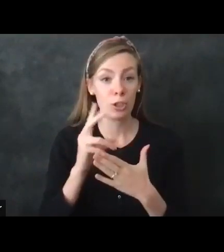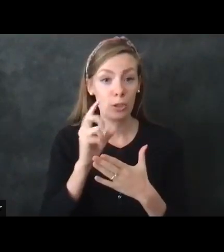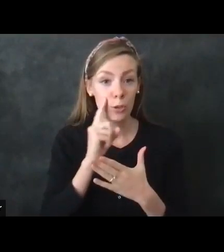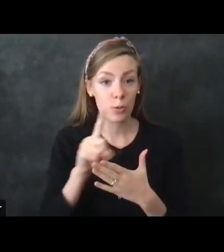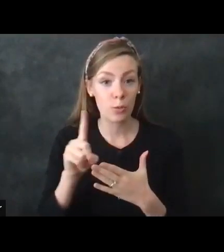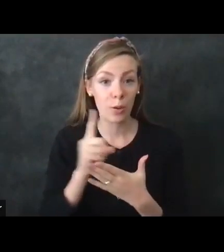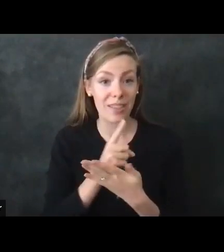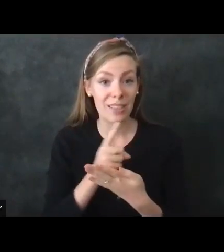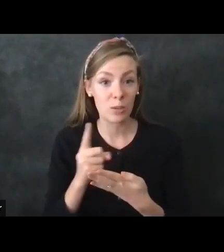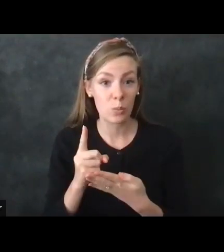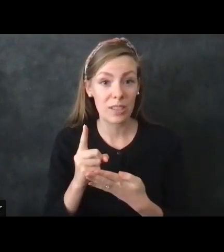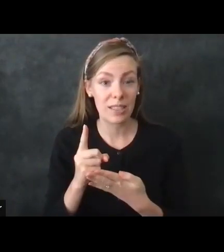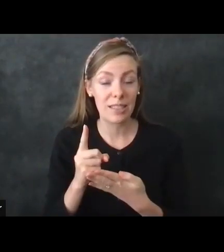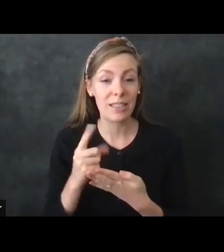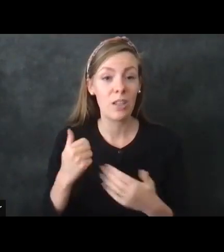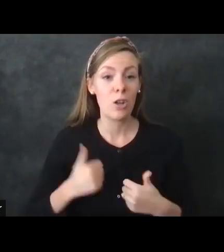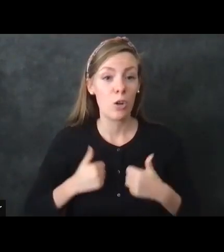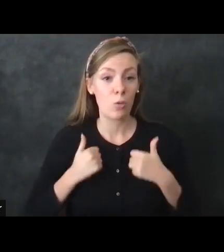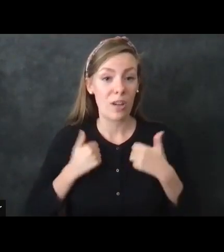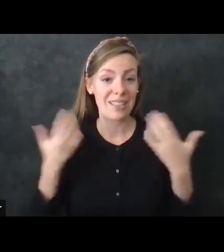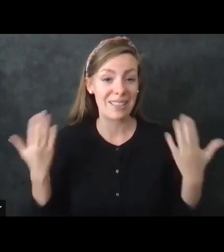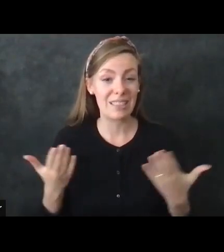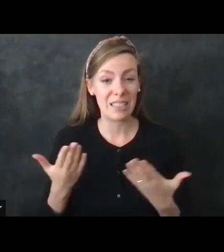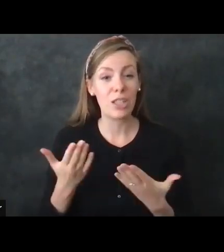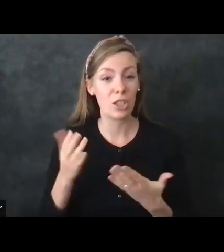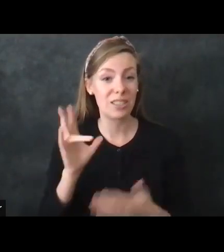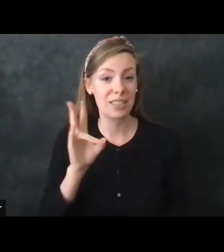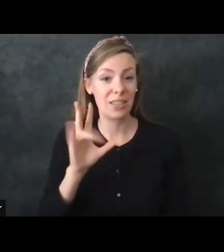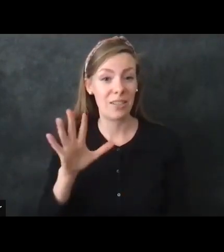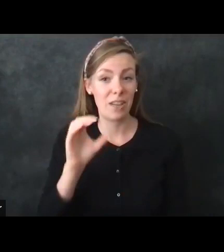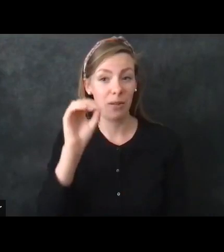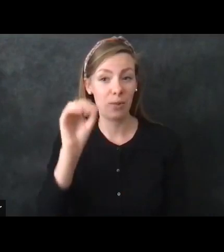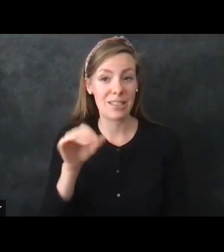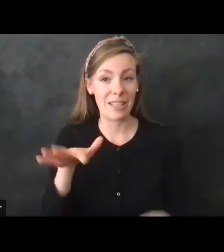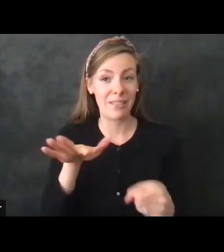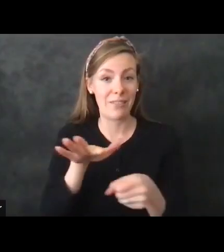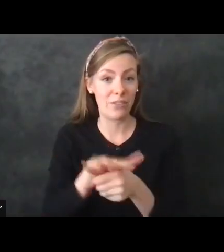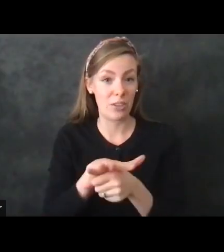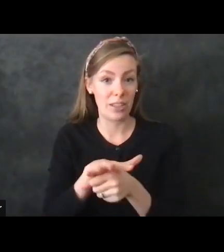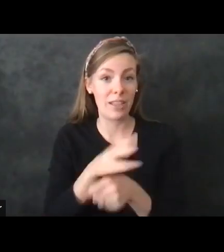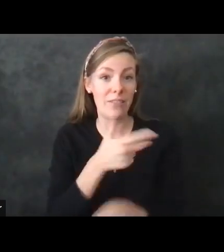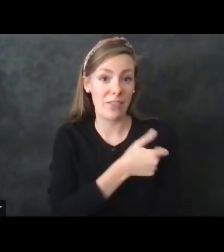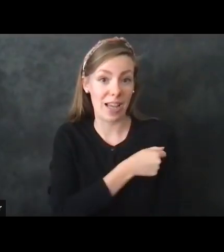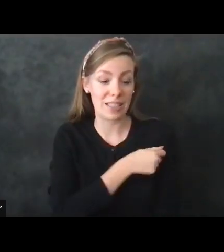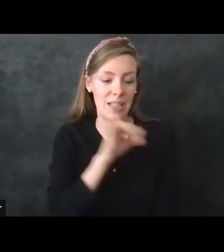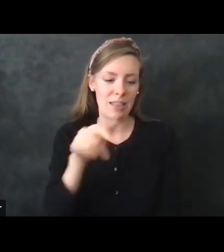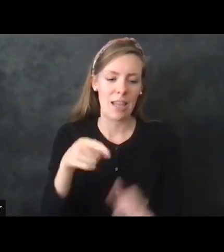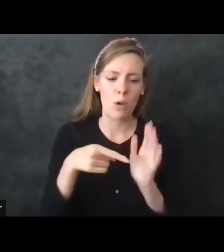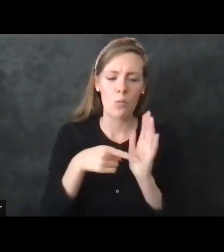Sonoma counting residents are now fully vaccinated. That represents great progress and the